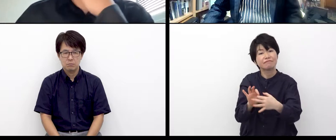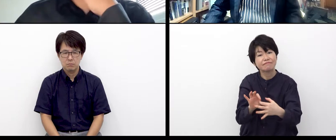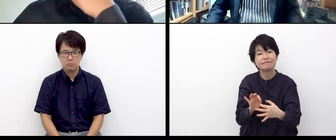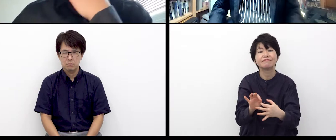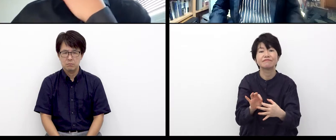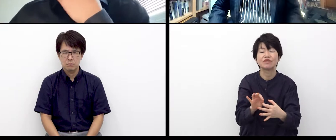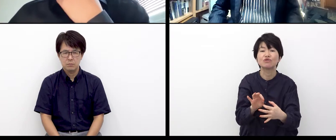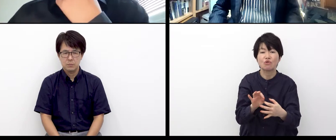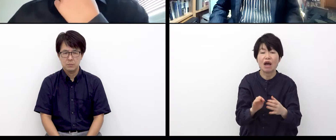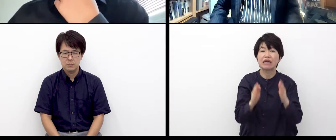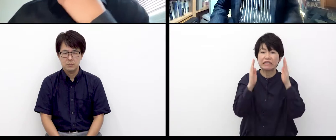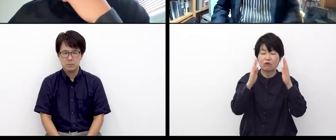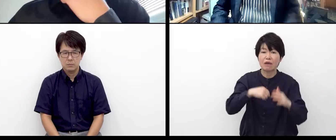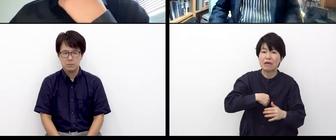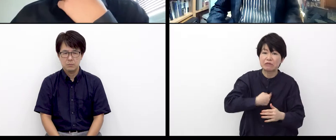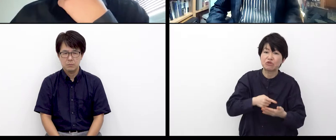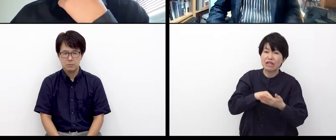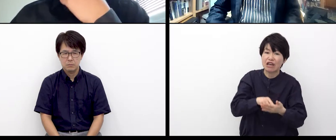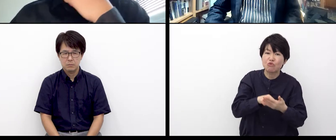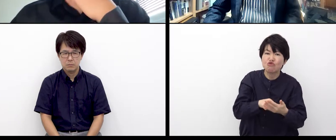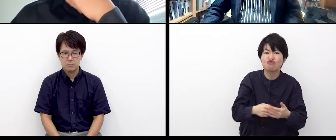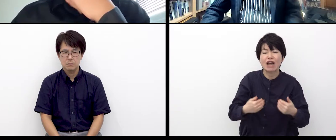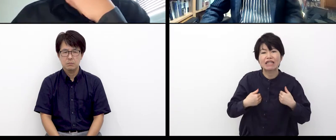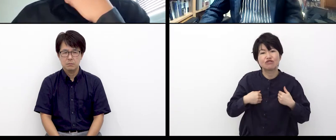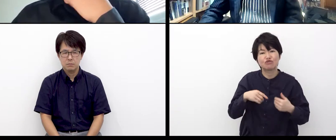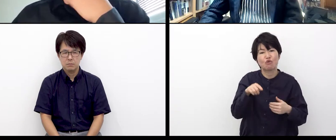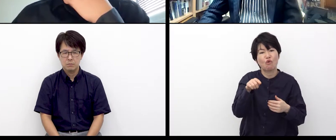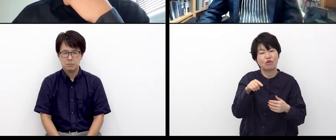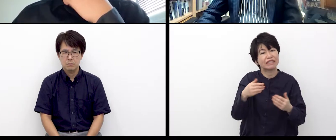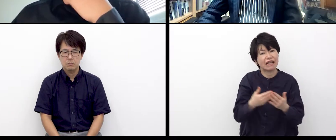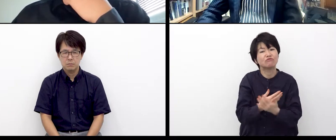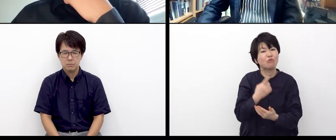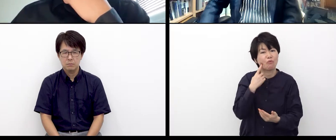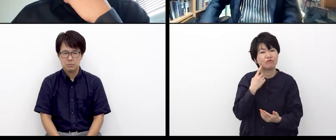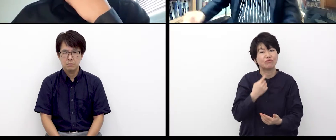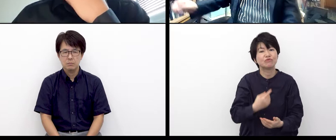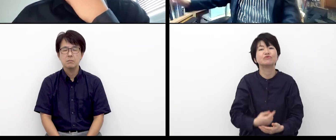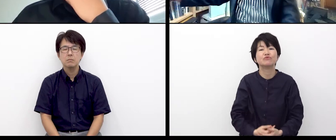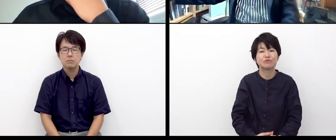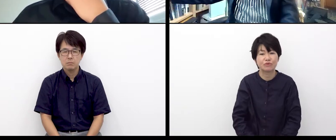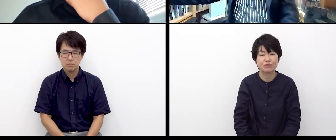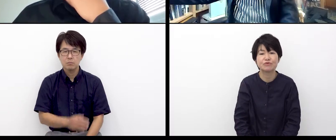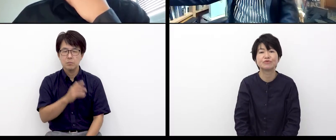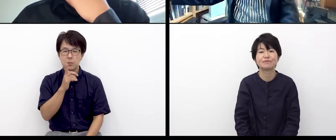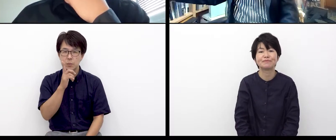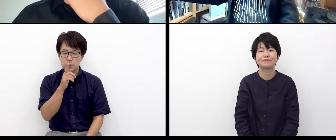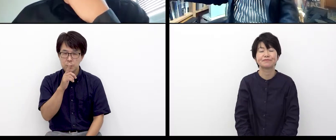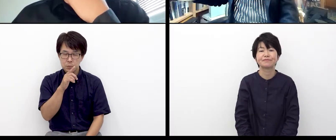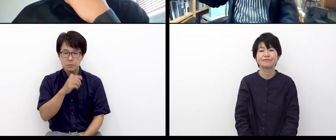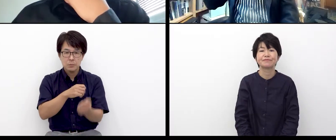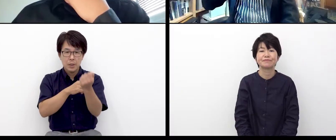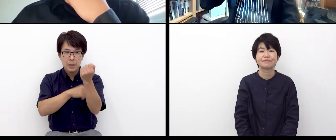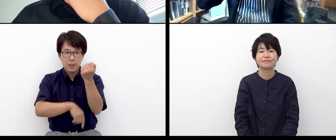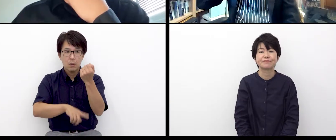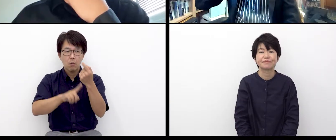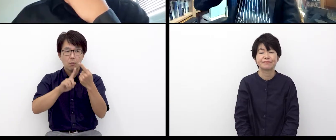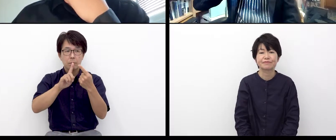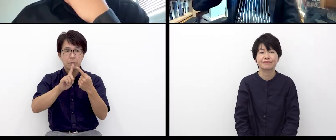Basically, communication with their family is